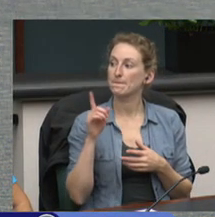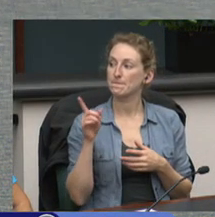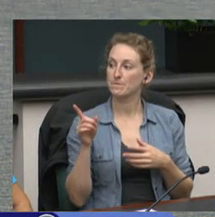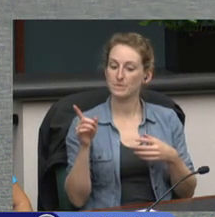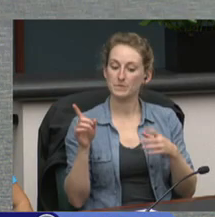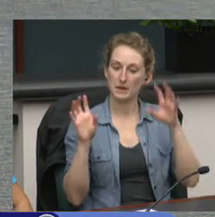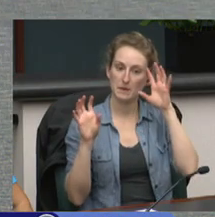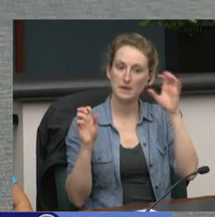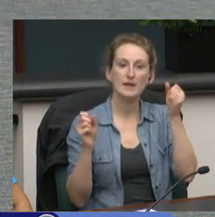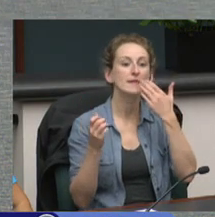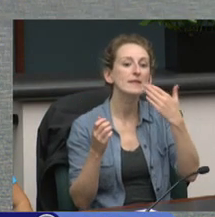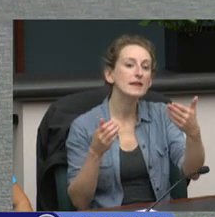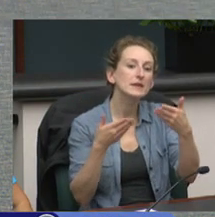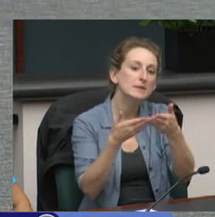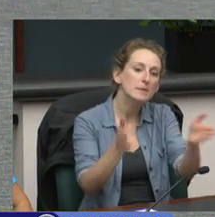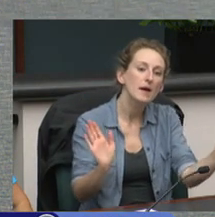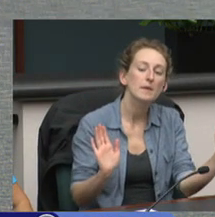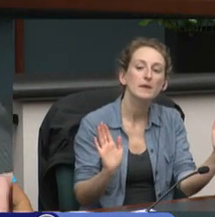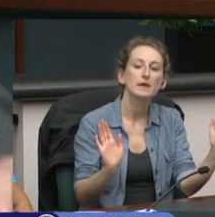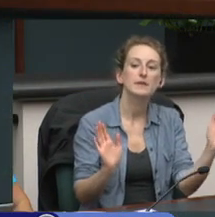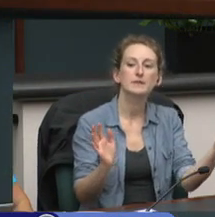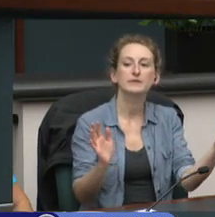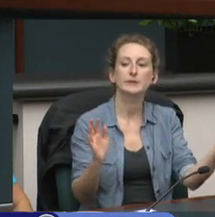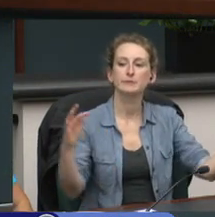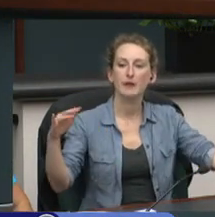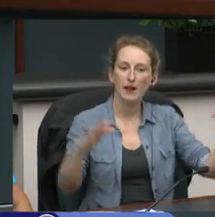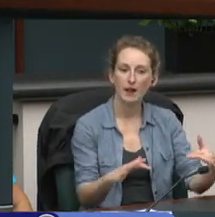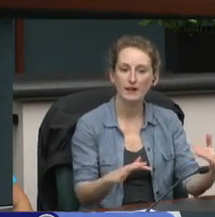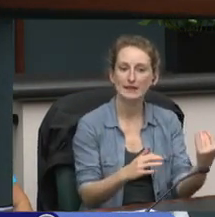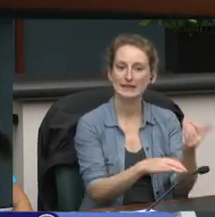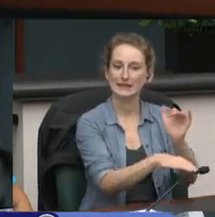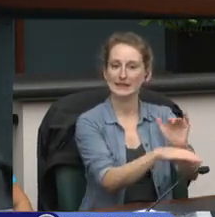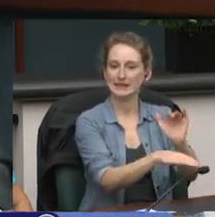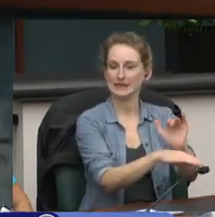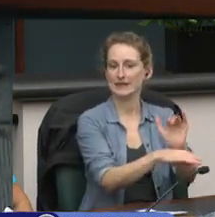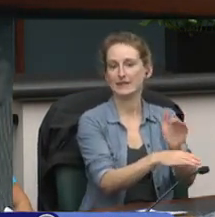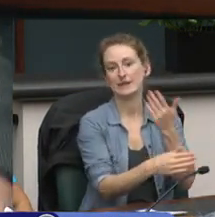evening it's always impressed by the collective windows wisdom of Bloomington